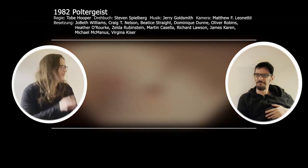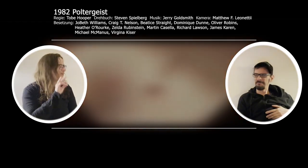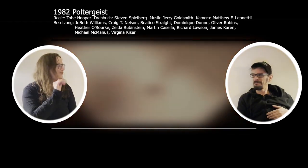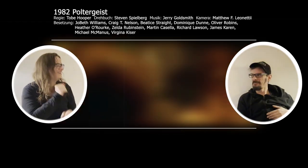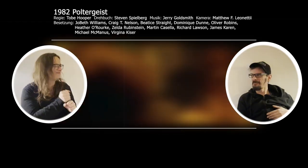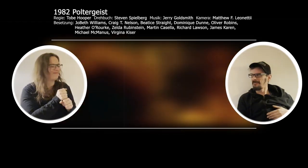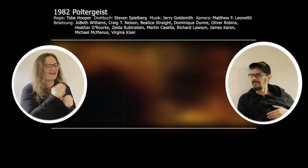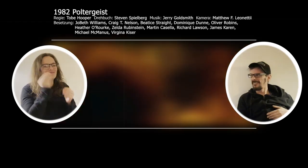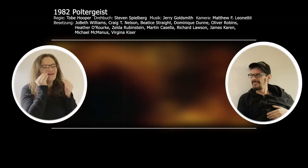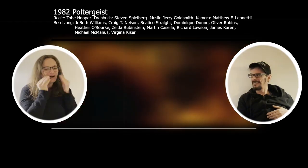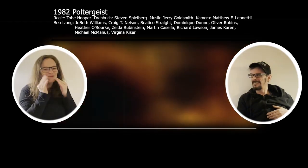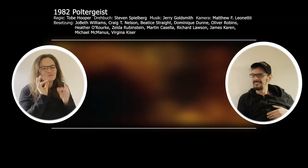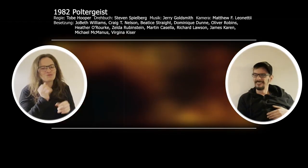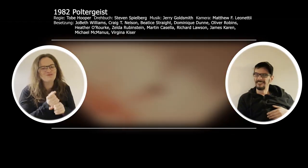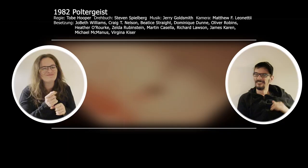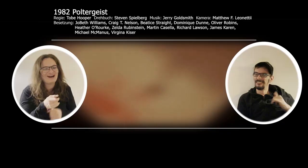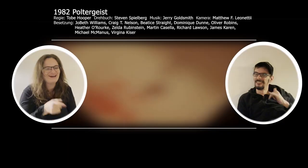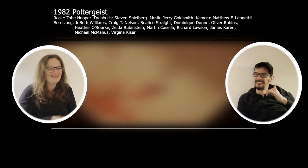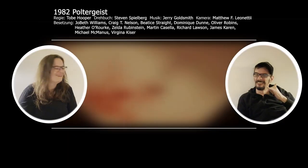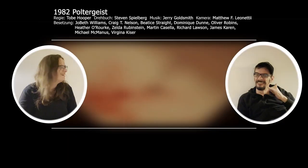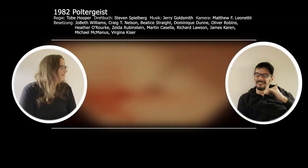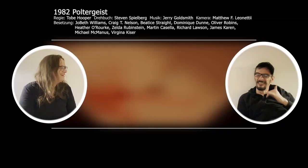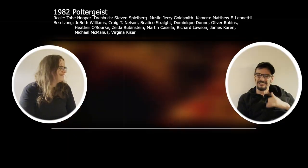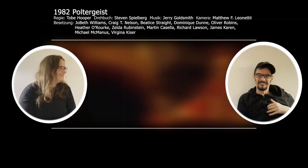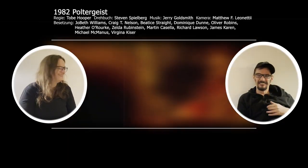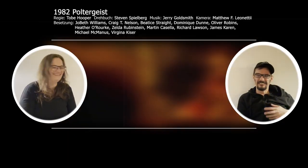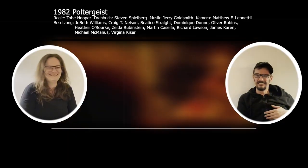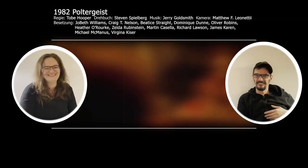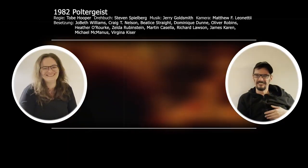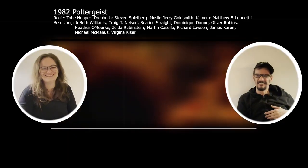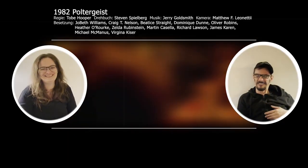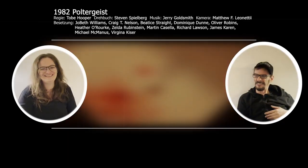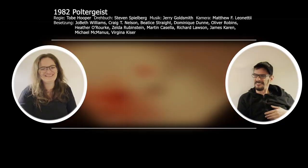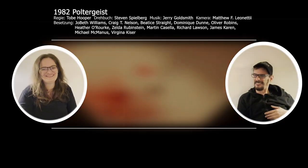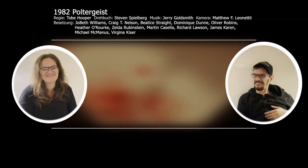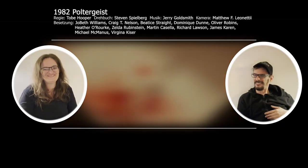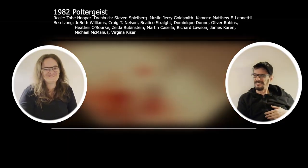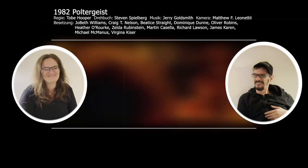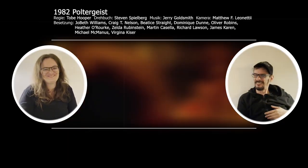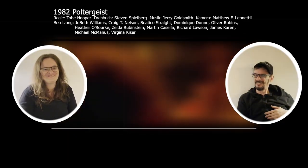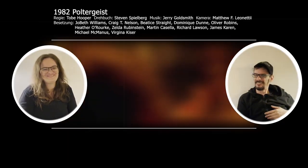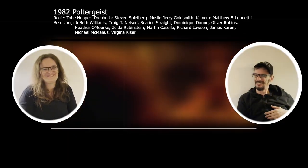The make-up artists have achieved an extraordinarily convincing effect. Yes, yes, that's true.